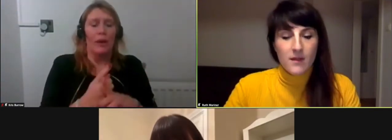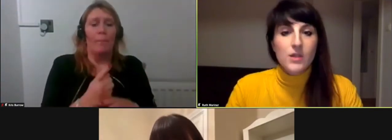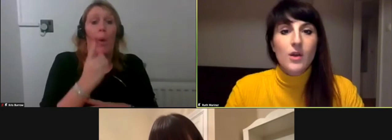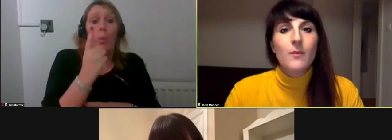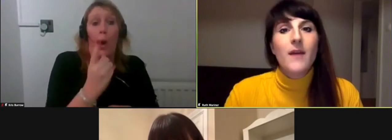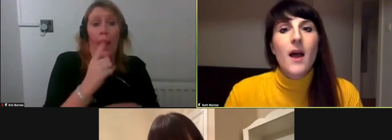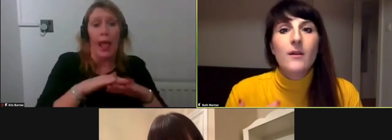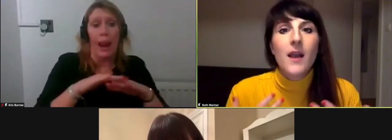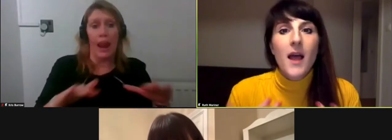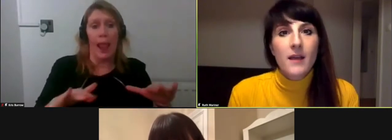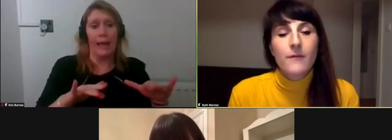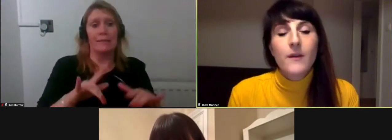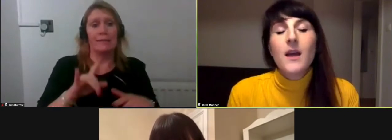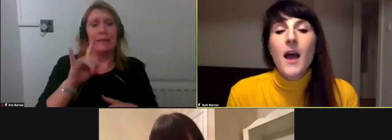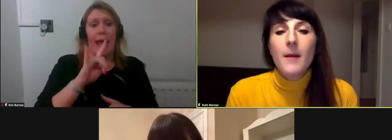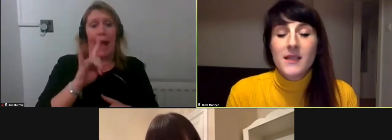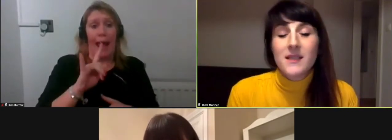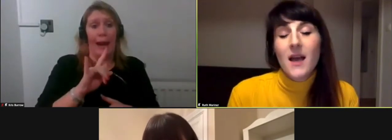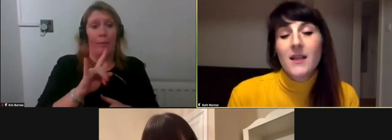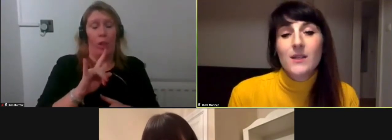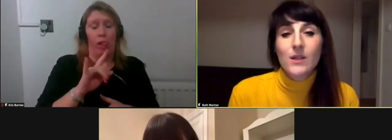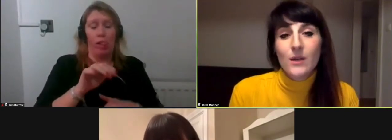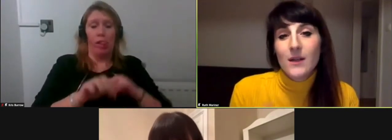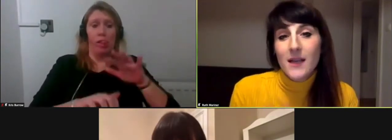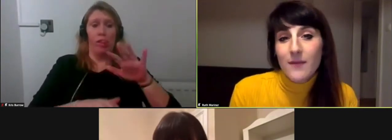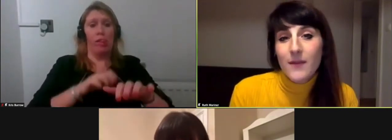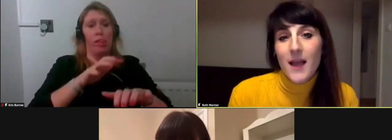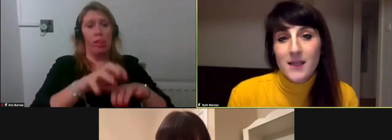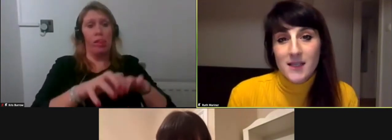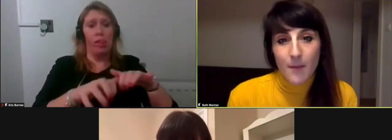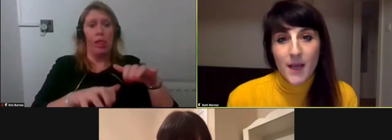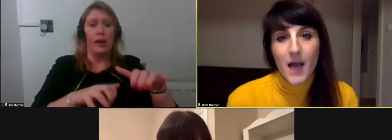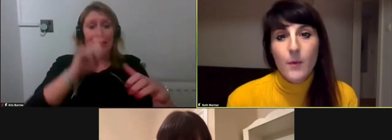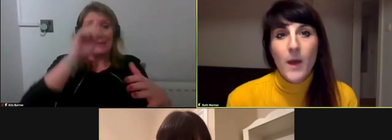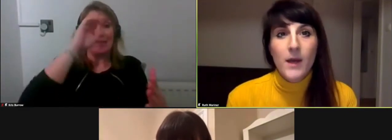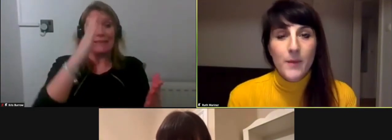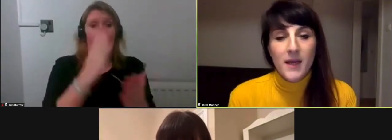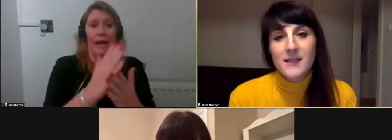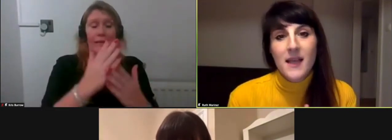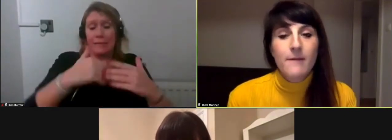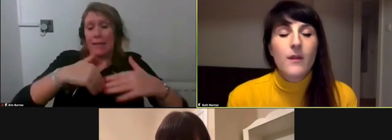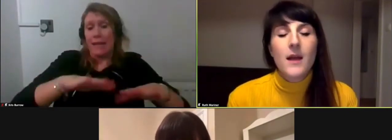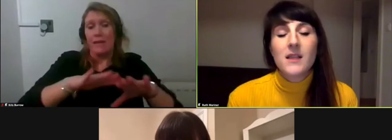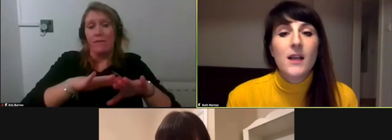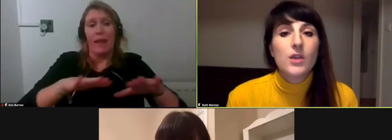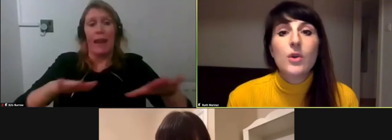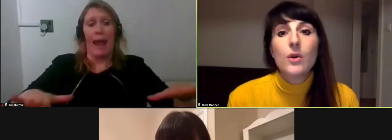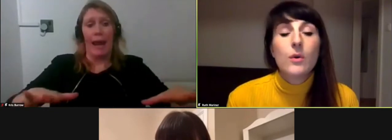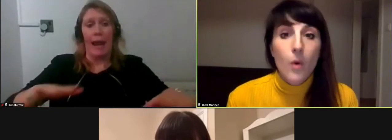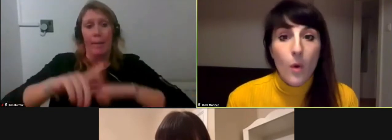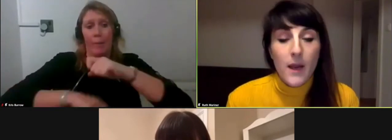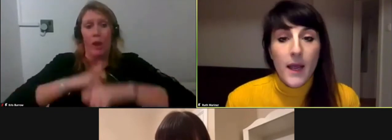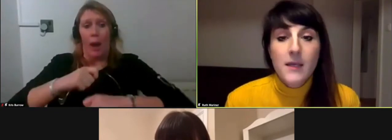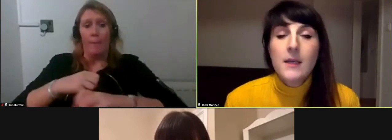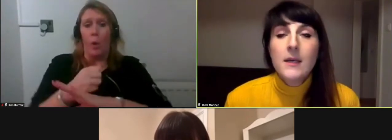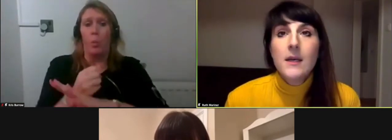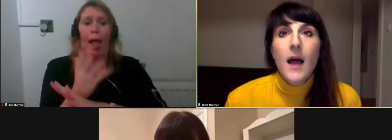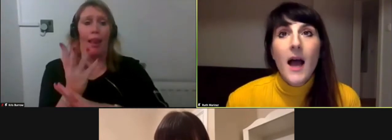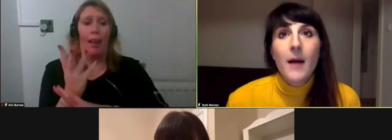within the scope of their own life, decides to leave the land and become a whale, because they feel that that's their true